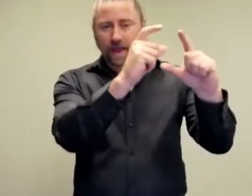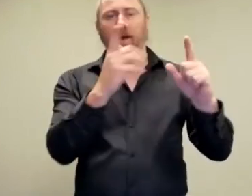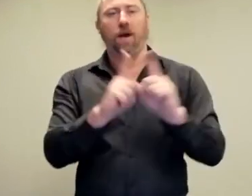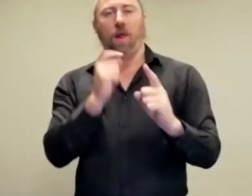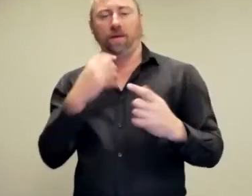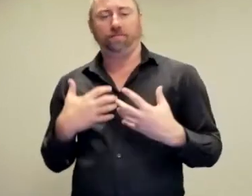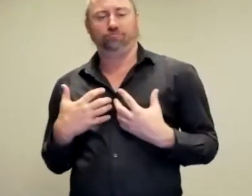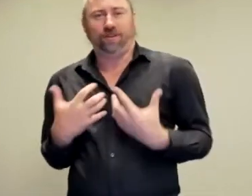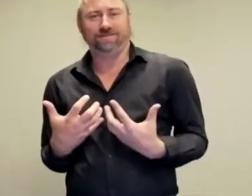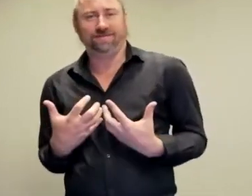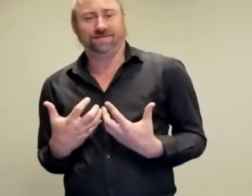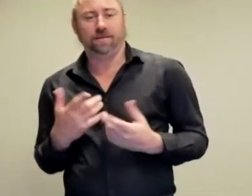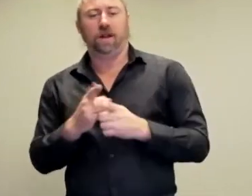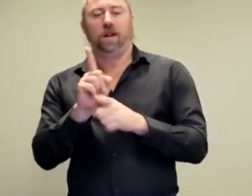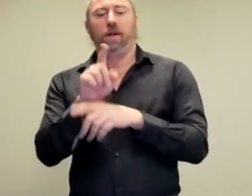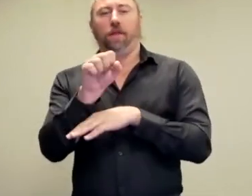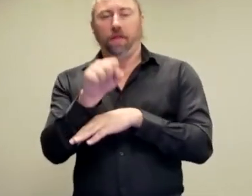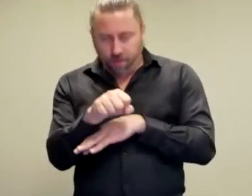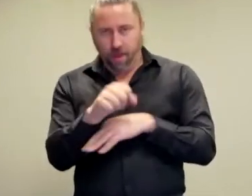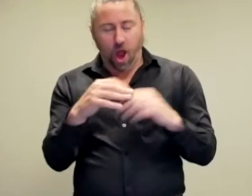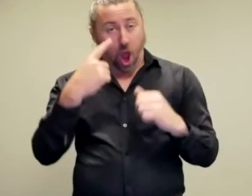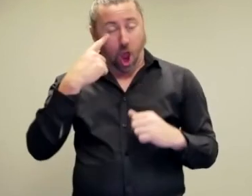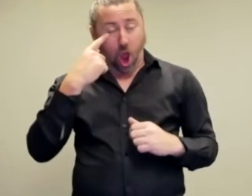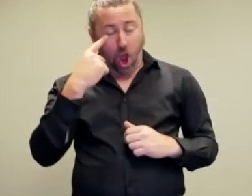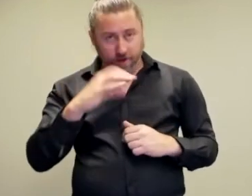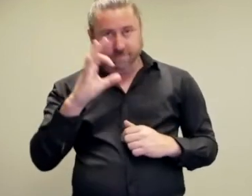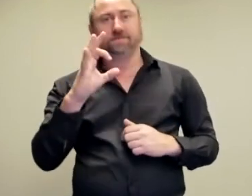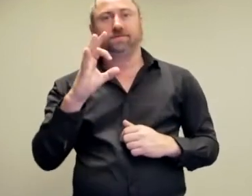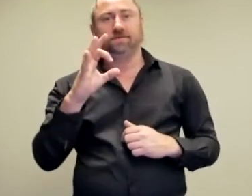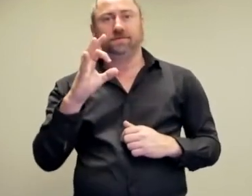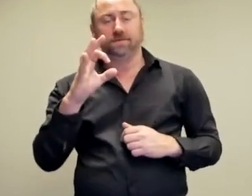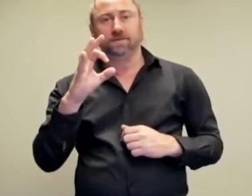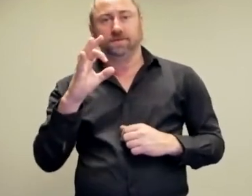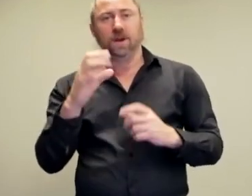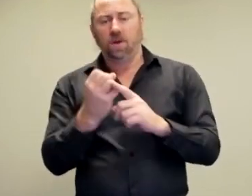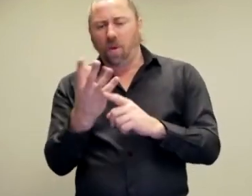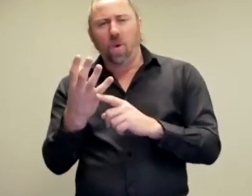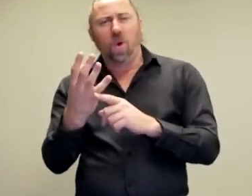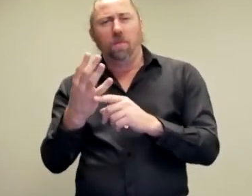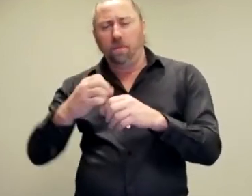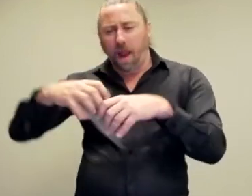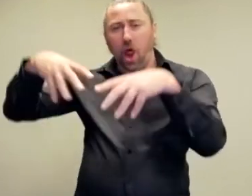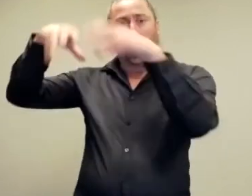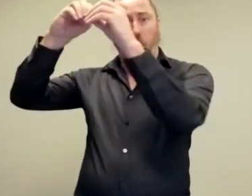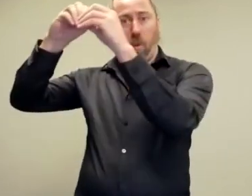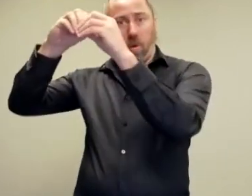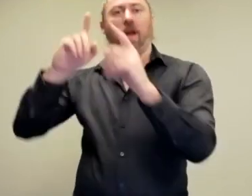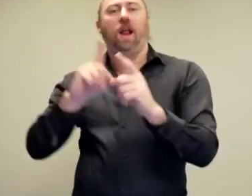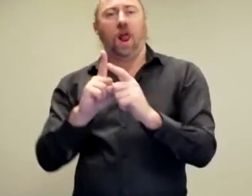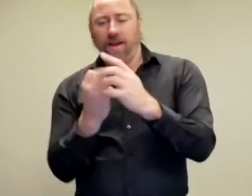slumped head confronted by an eyeball sperm balloon points to a troubled developmental stage for humanity.